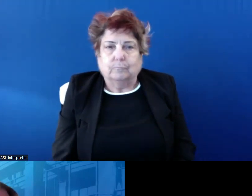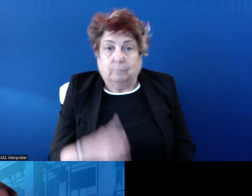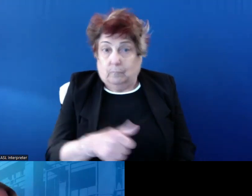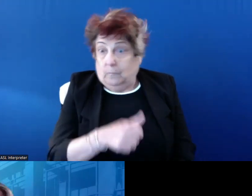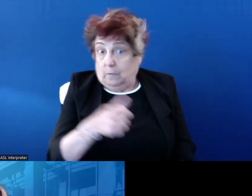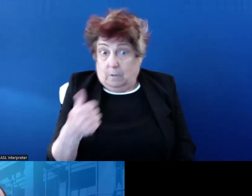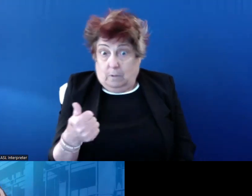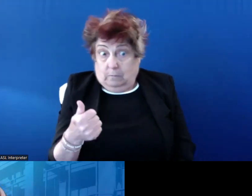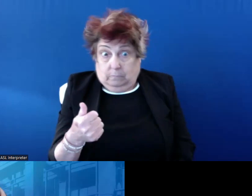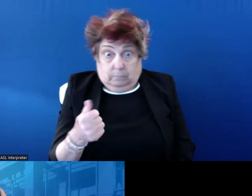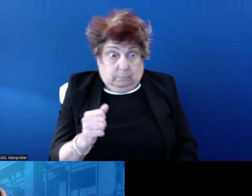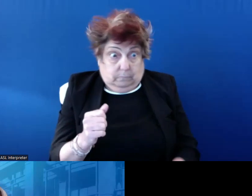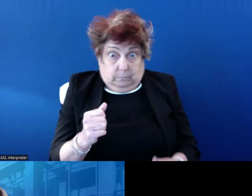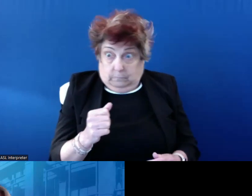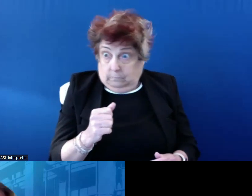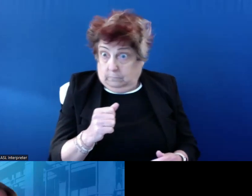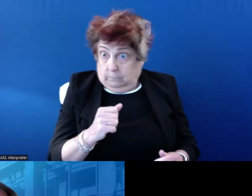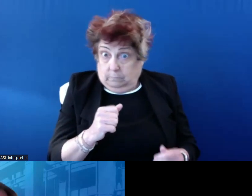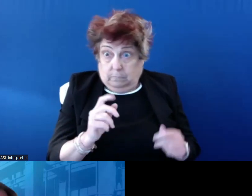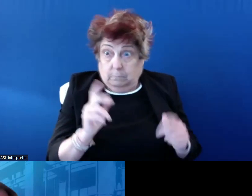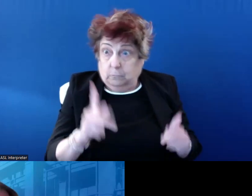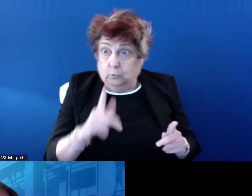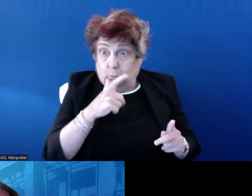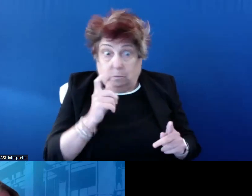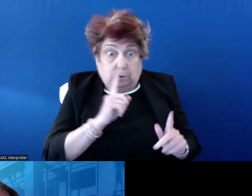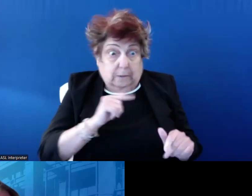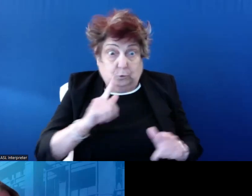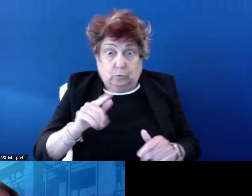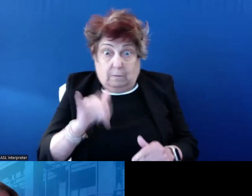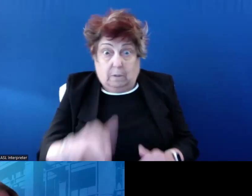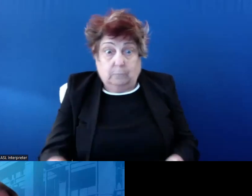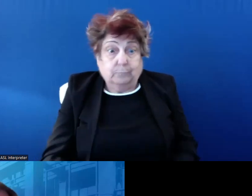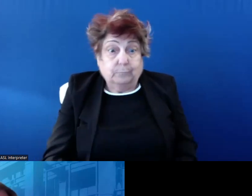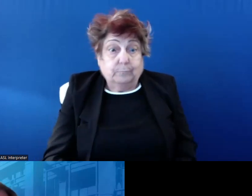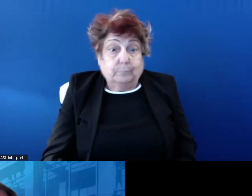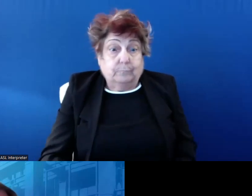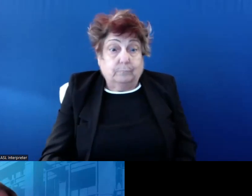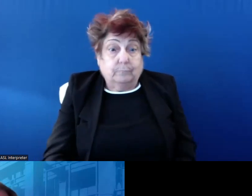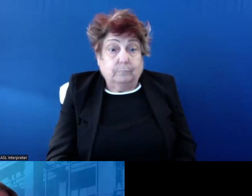question? SPEAKER: Ryan,